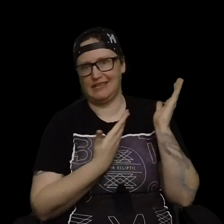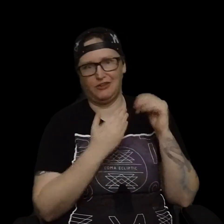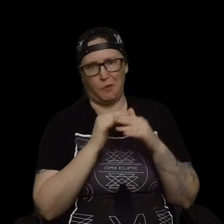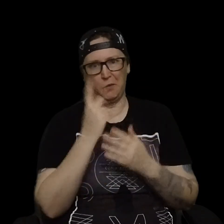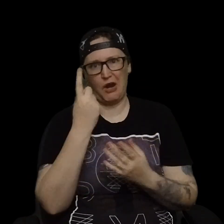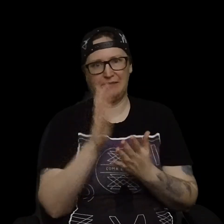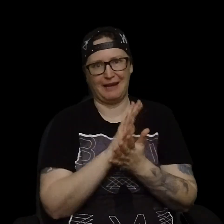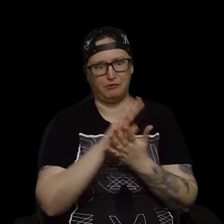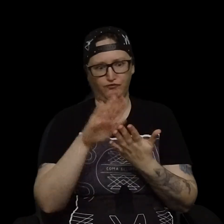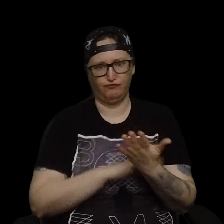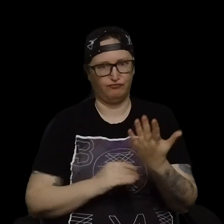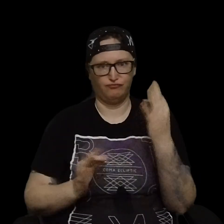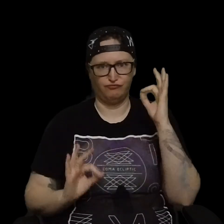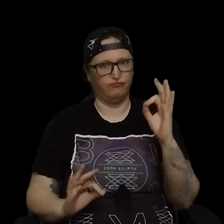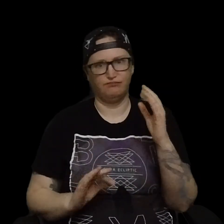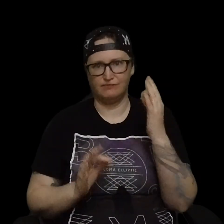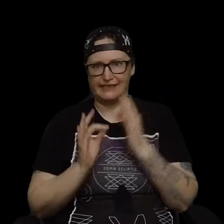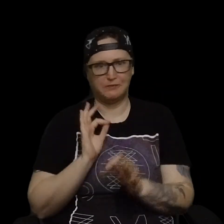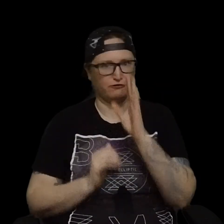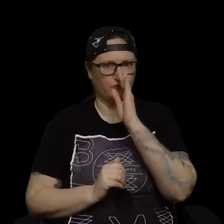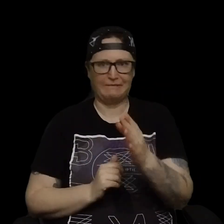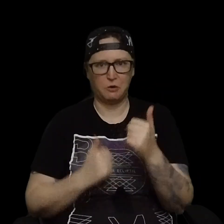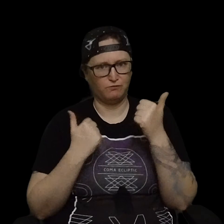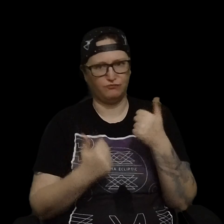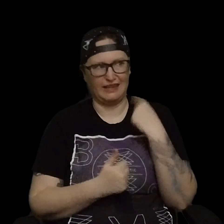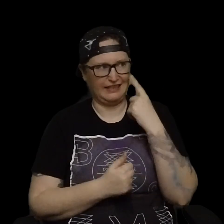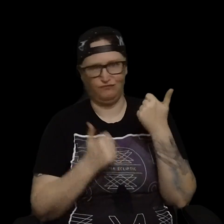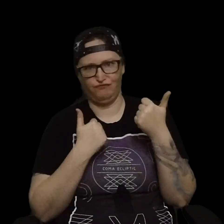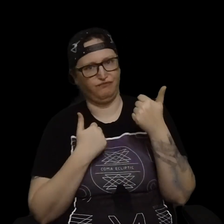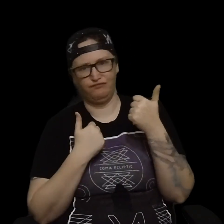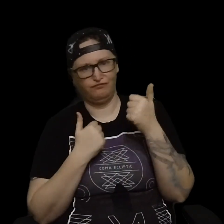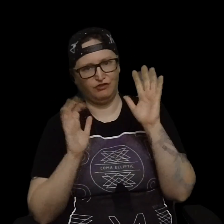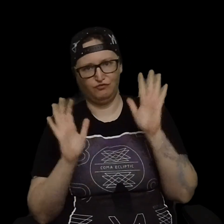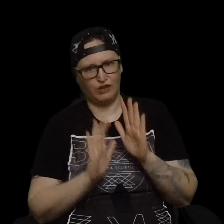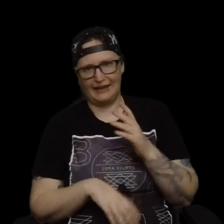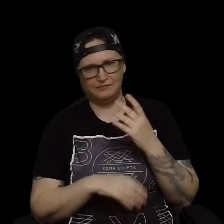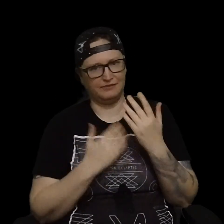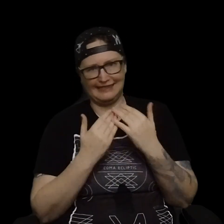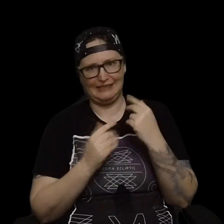everything is right there where you need it on one sheet so very simple I think that this is great